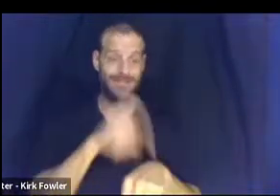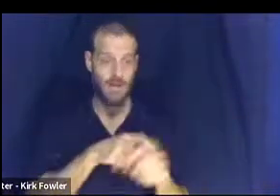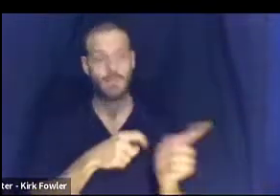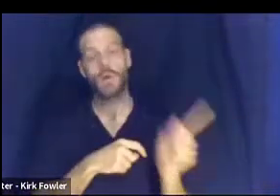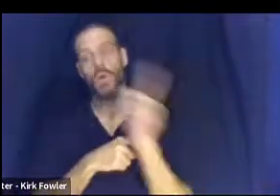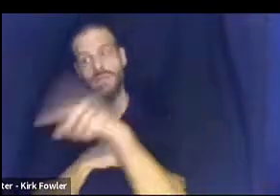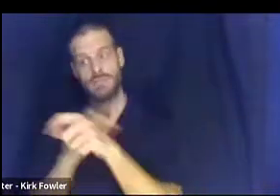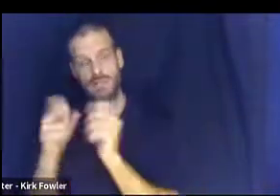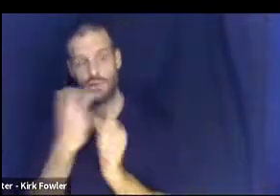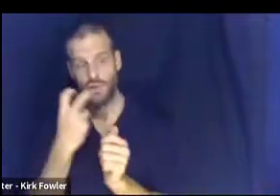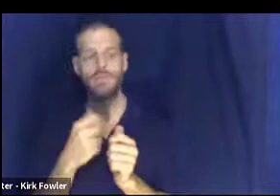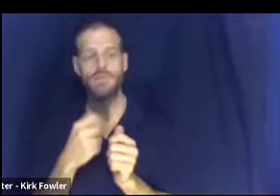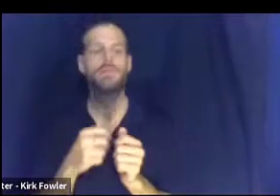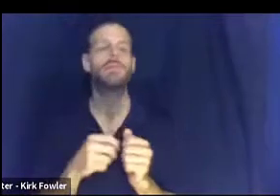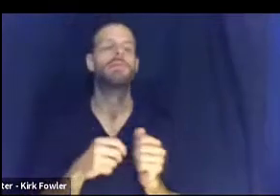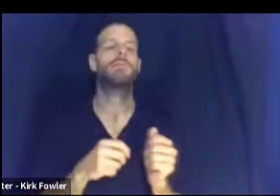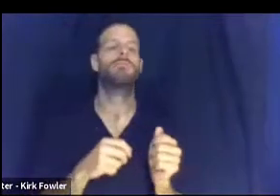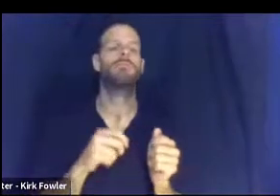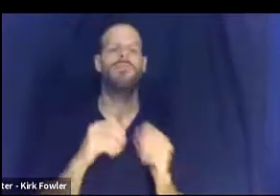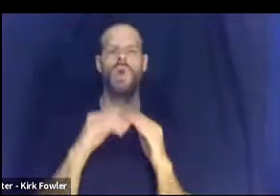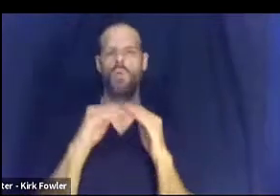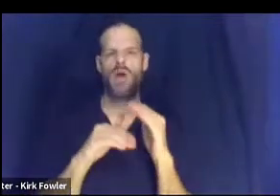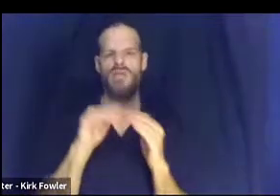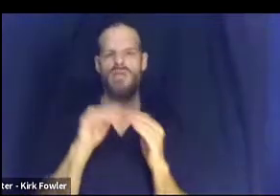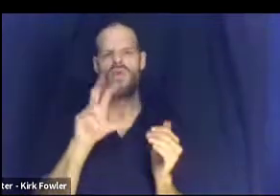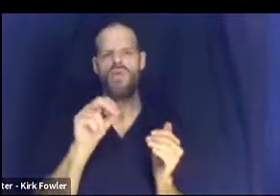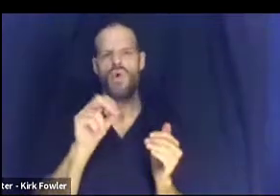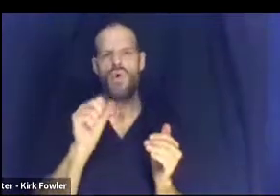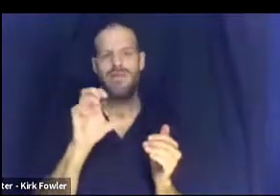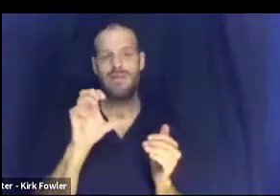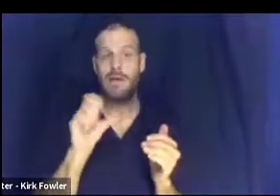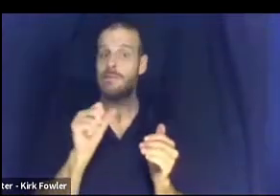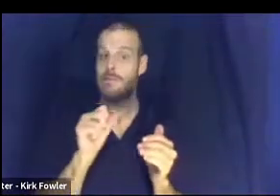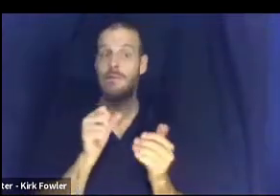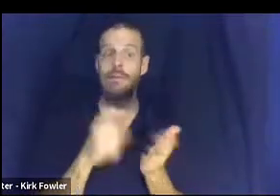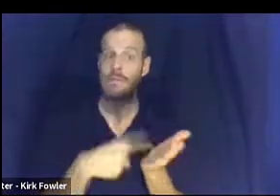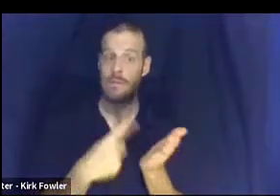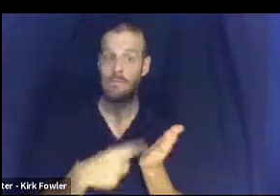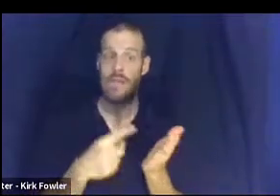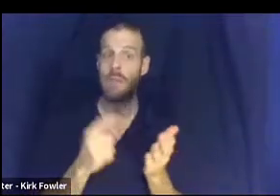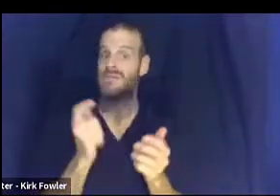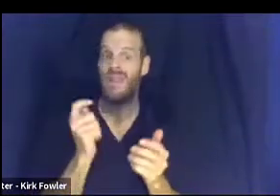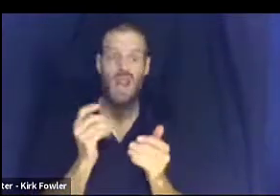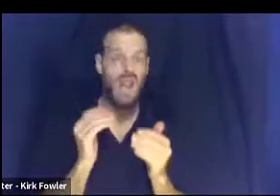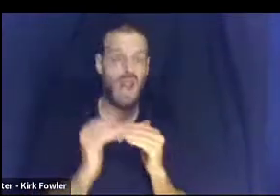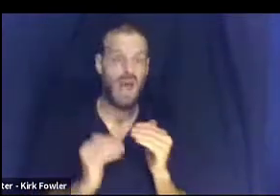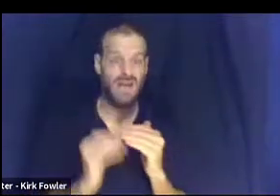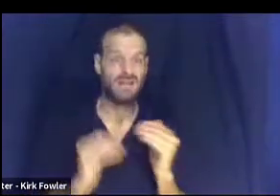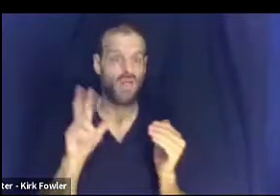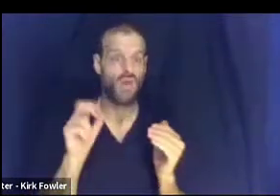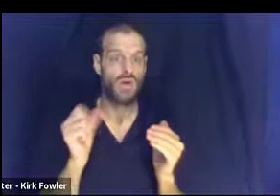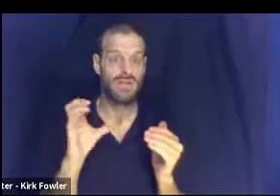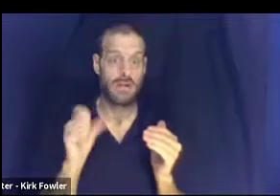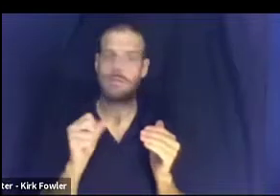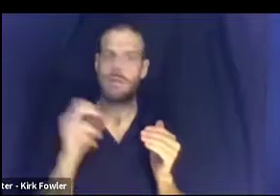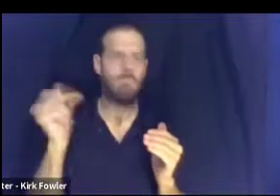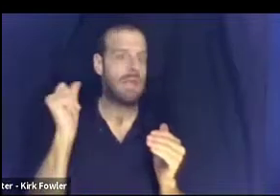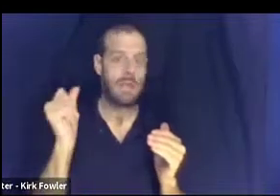within 30 seconds and maybe for some students, even sooner, even like immediately, pair the symbol with the referent,